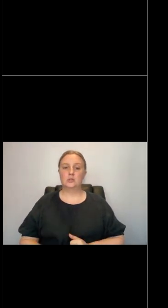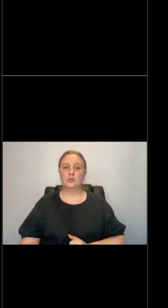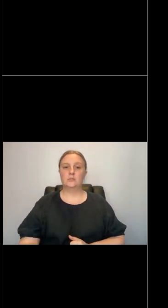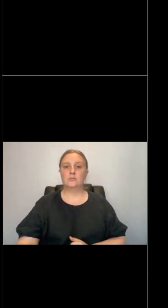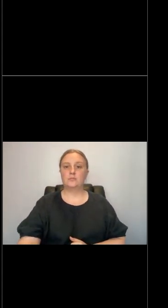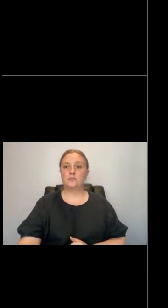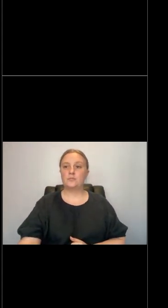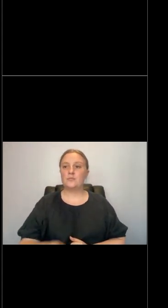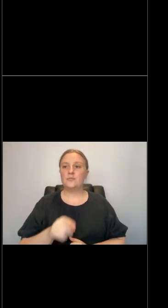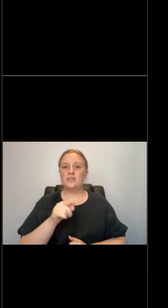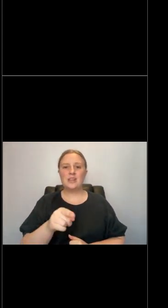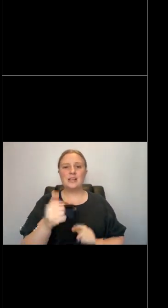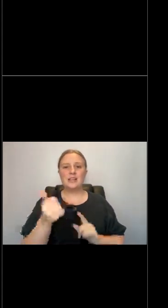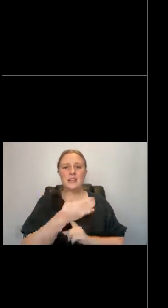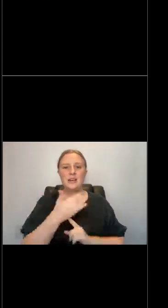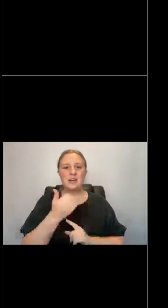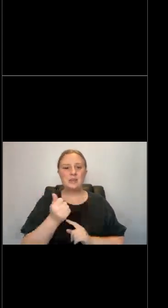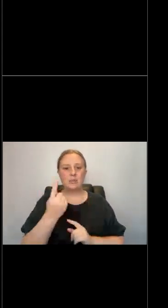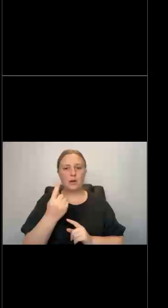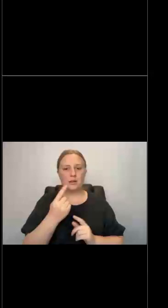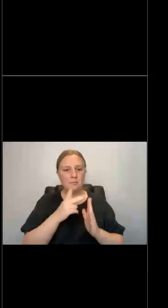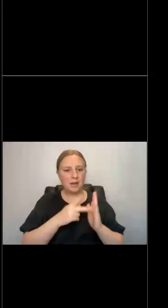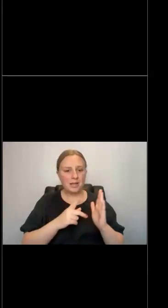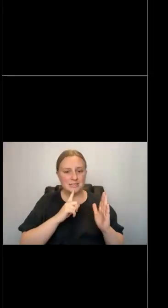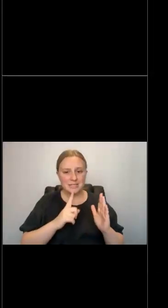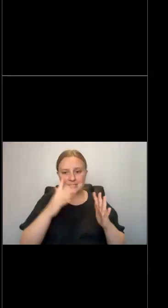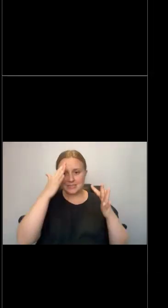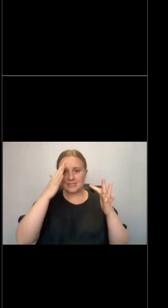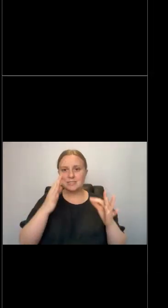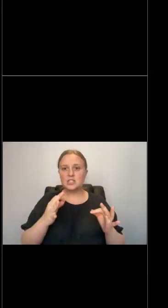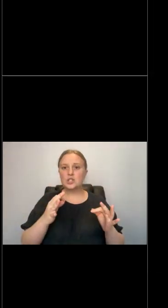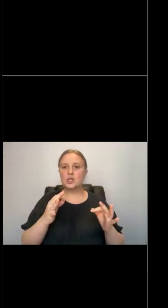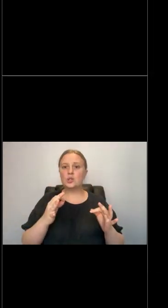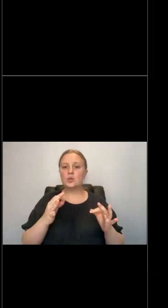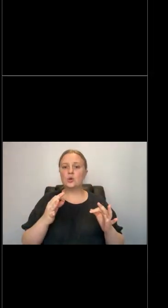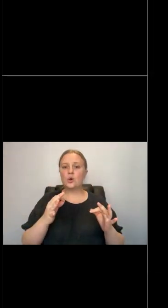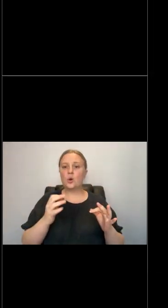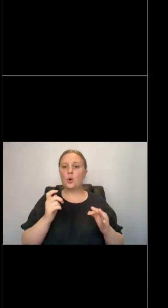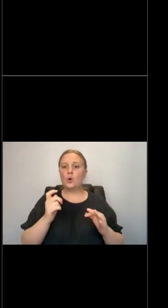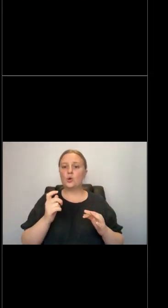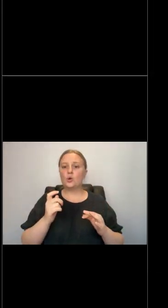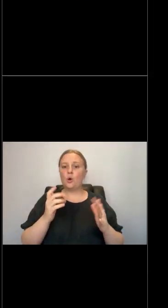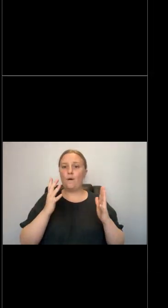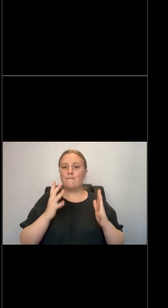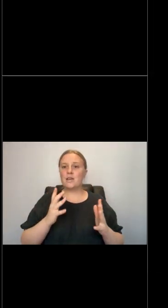that says the decision is generally immediate or reserved. So usually